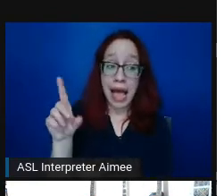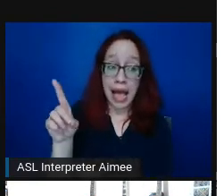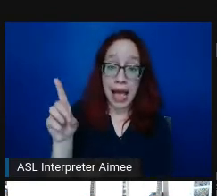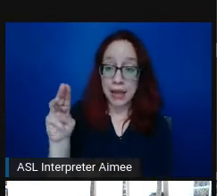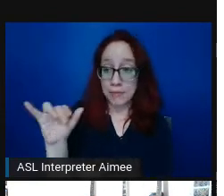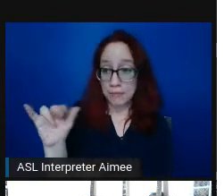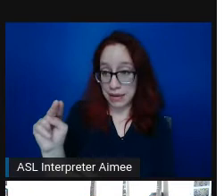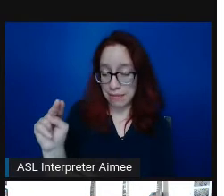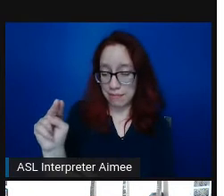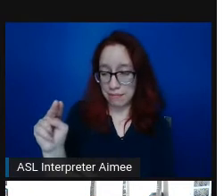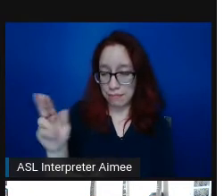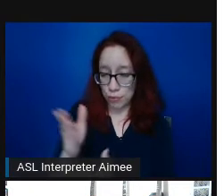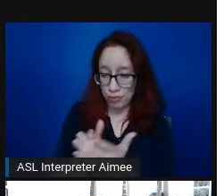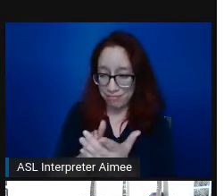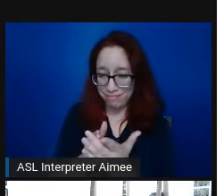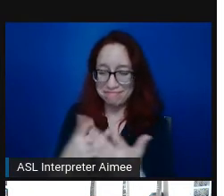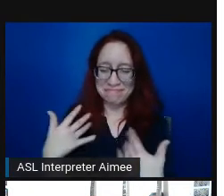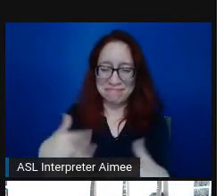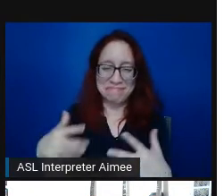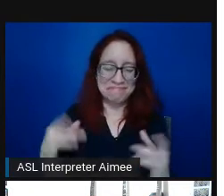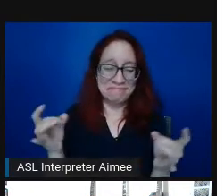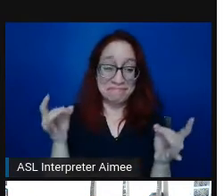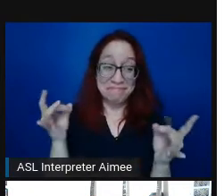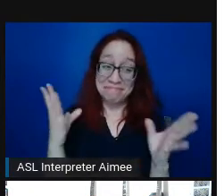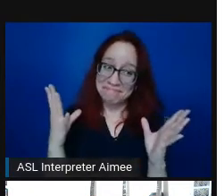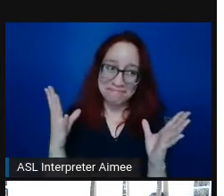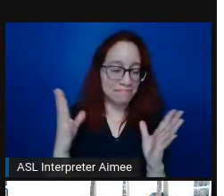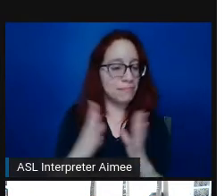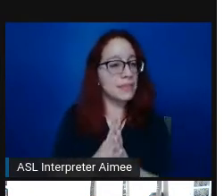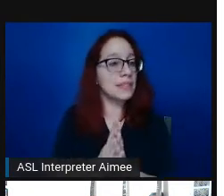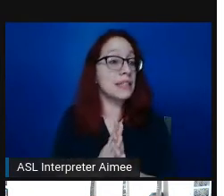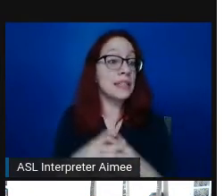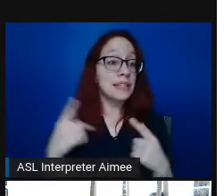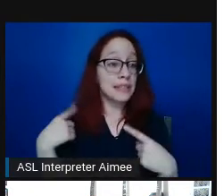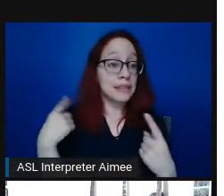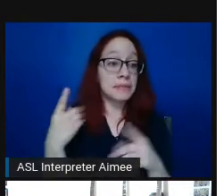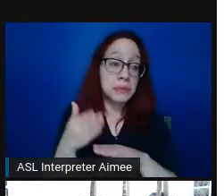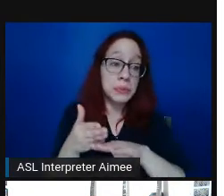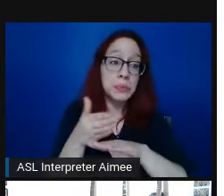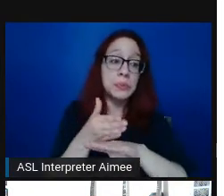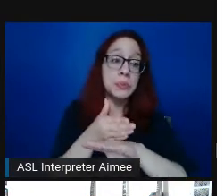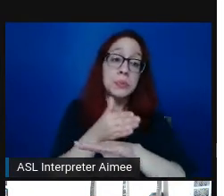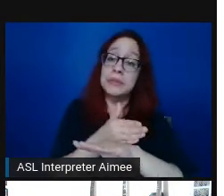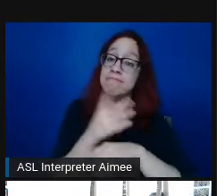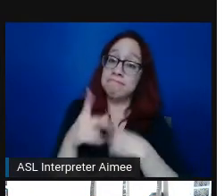Yes, it was a bit of a dreadful mess to start with. It has been improved over the years, I'm pleased to say,